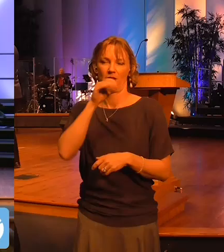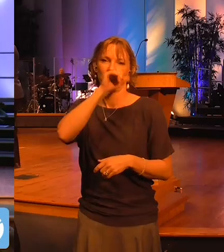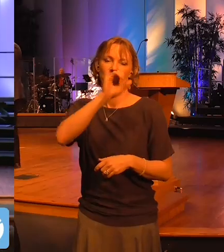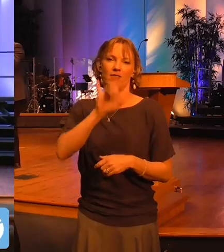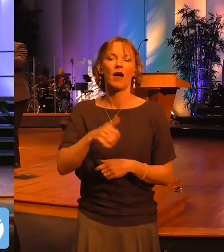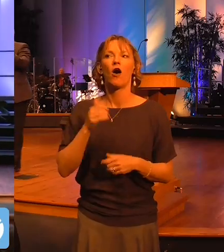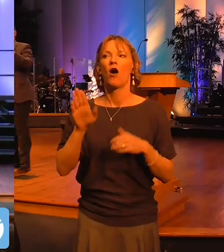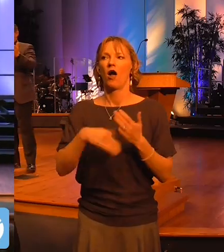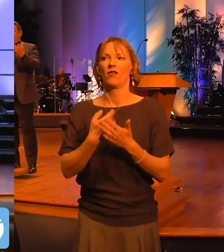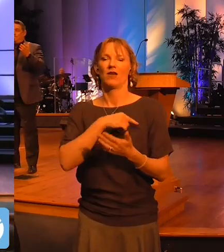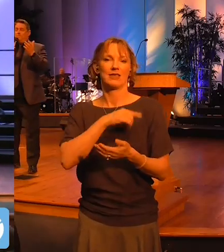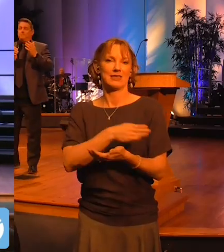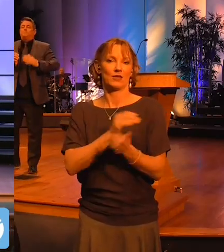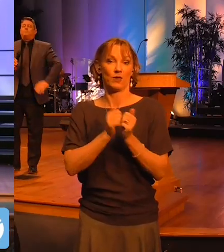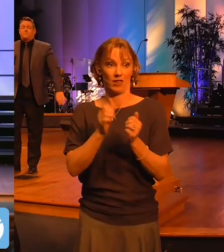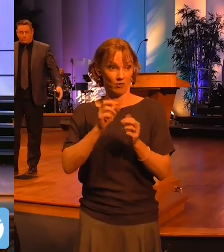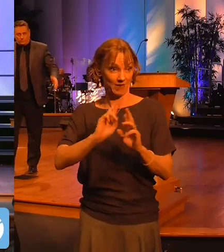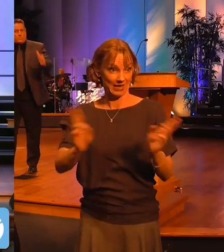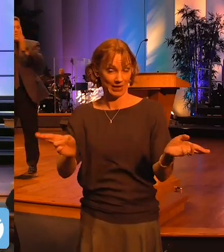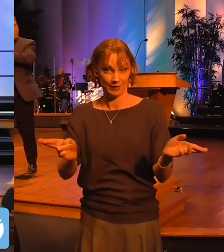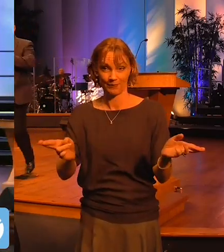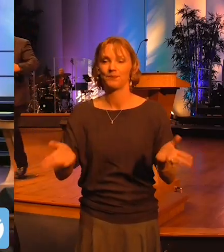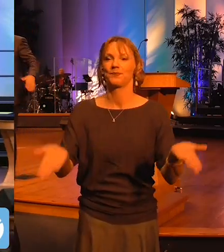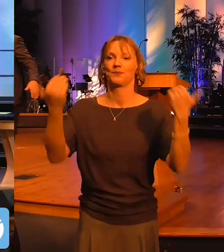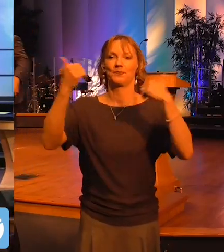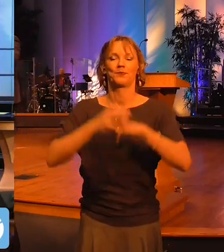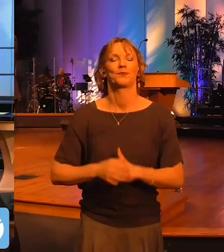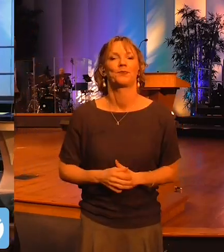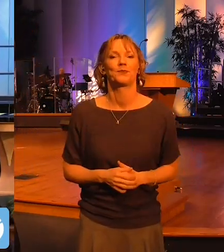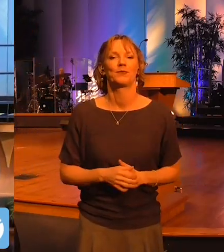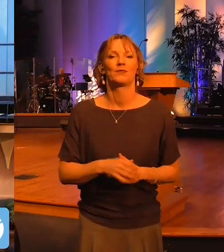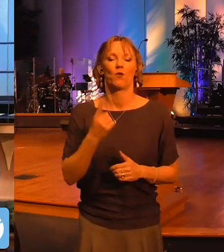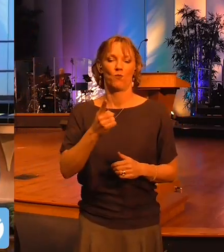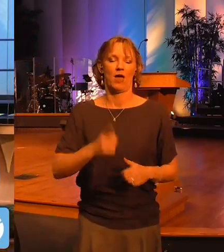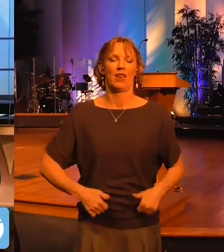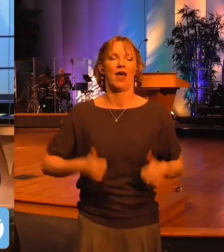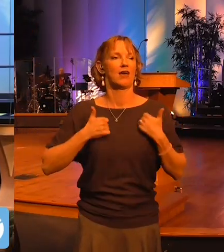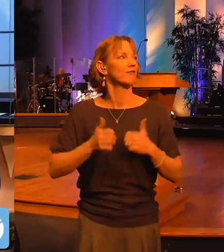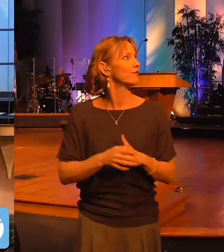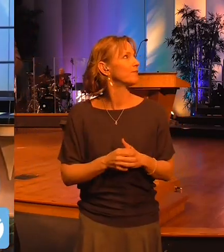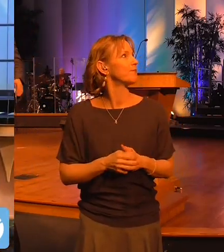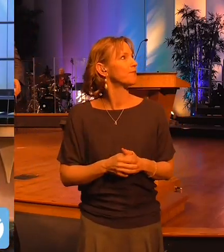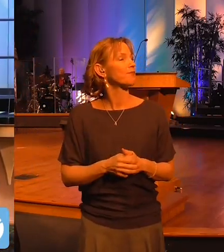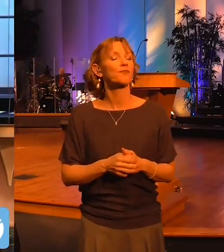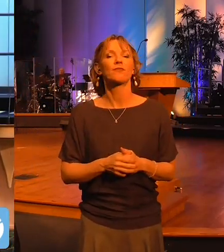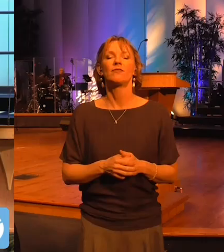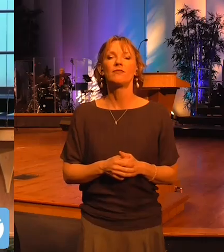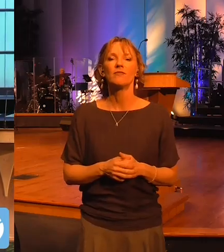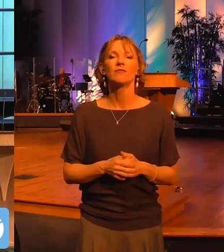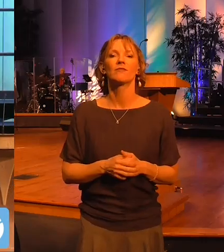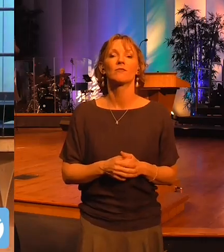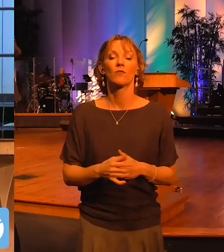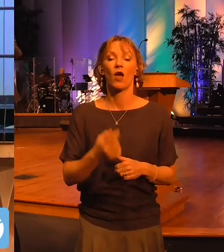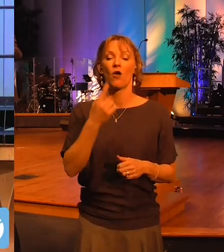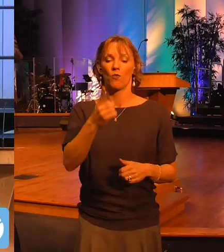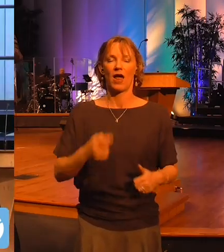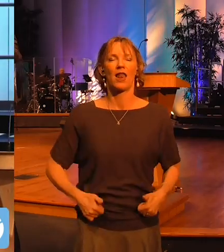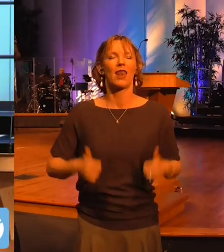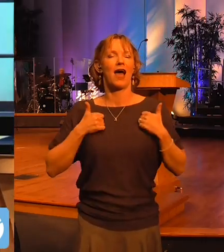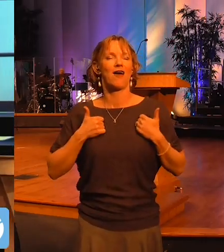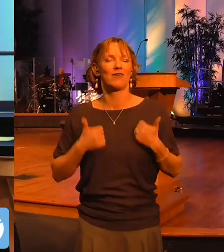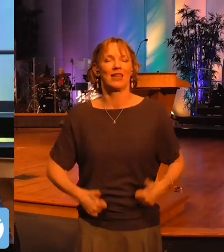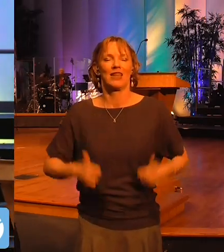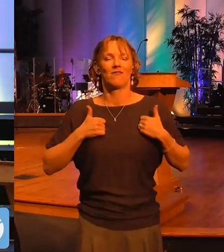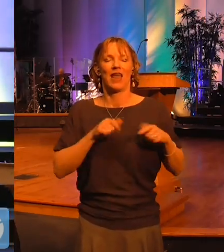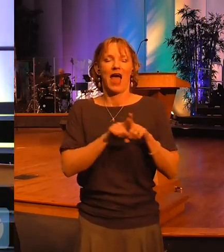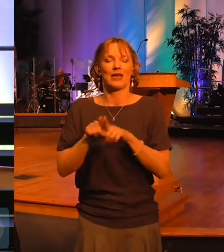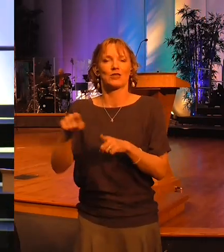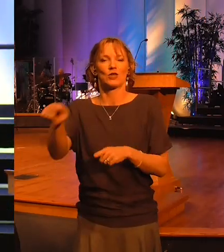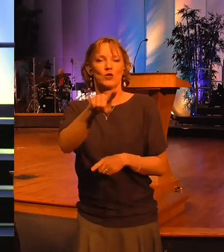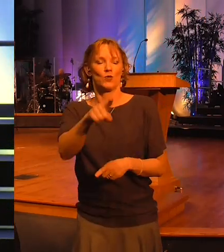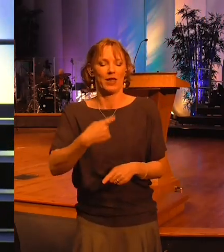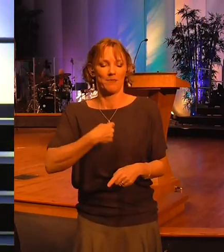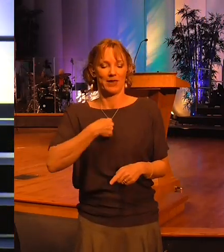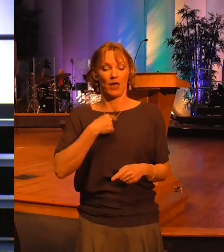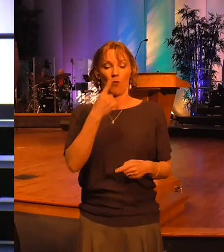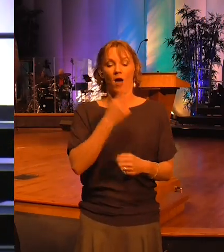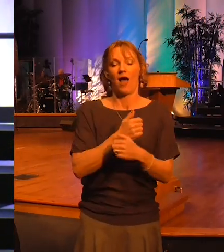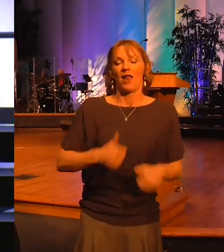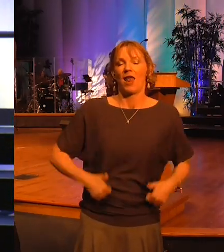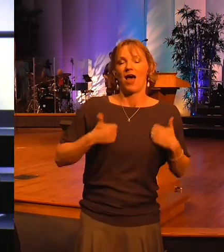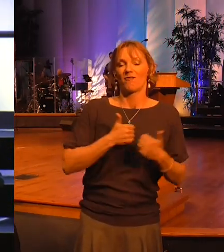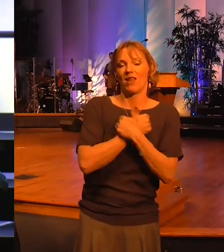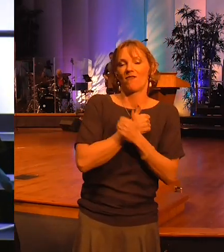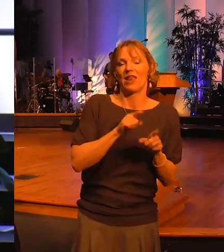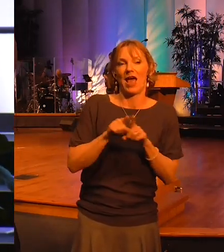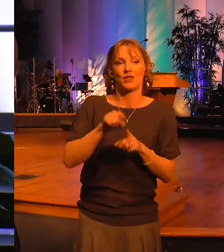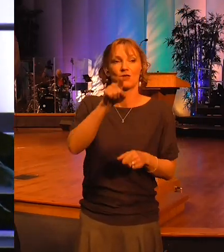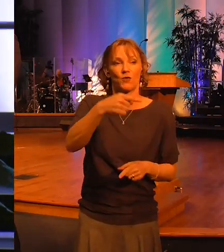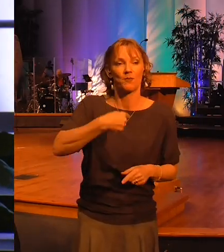you guys ready one laugh one laugh one life living is you and me one love as you and me one love is